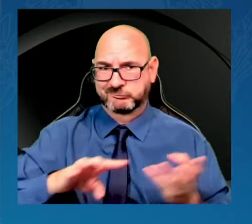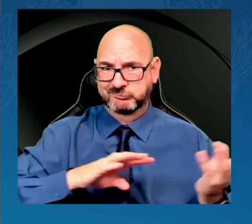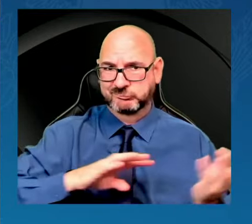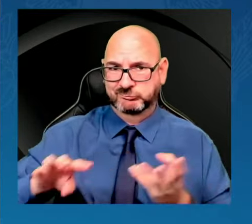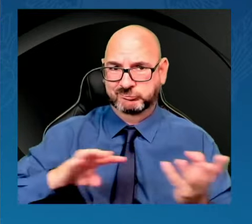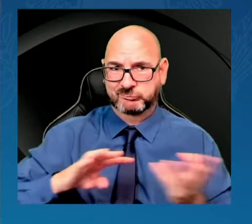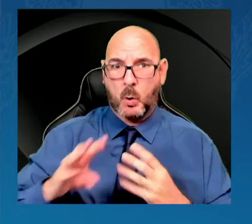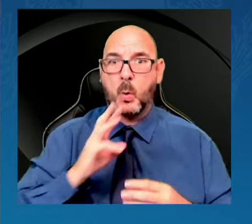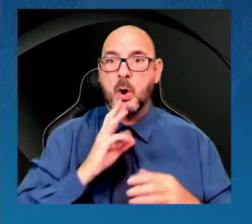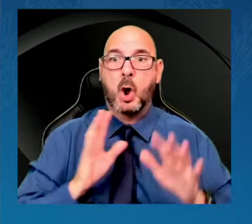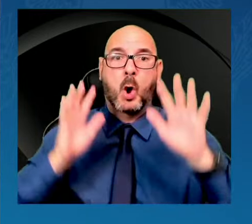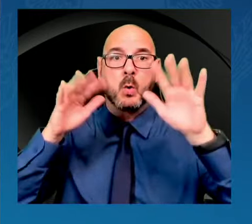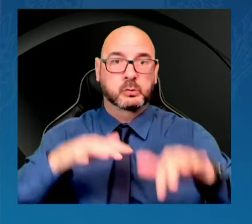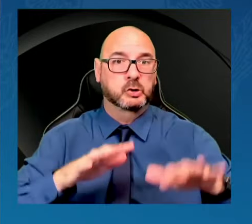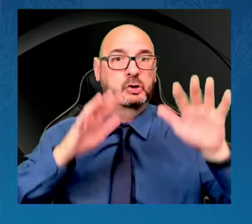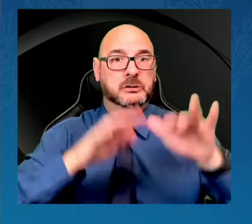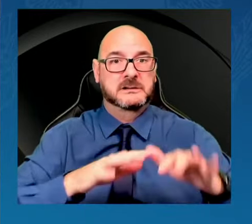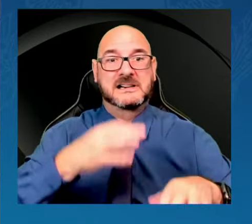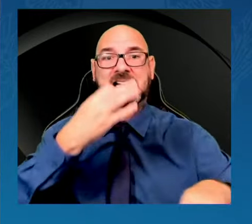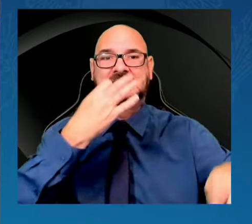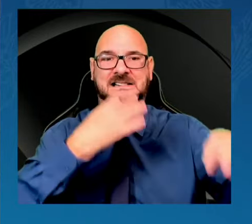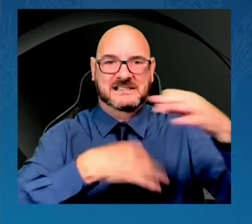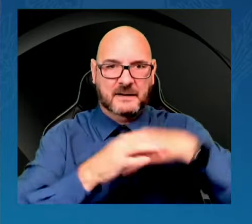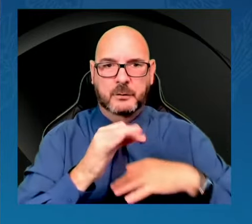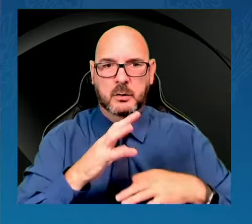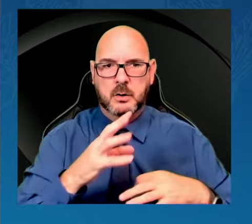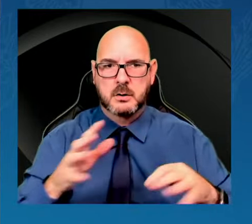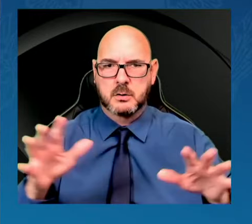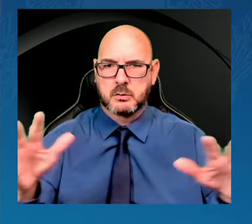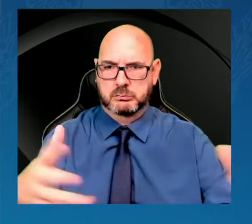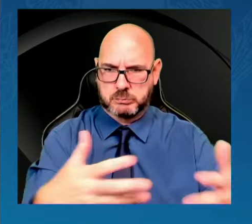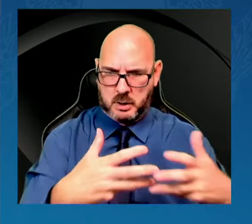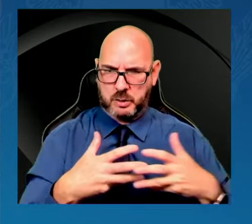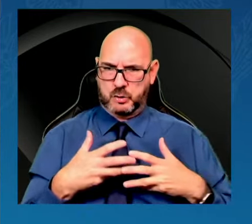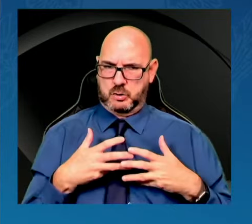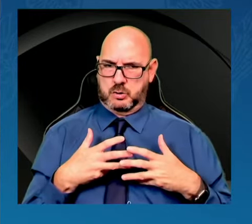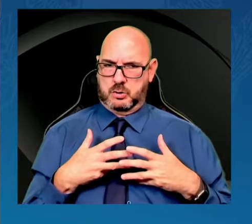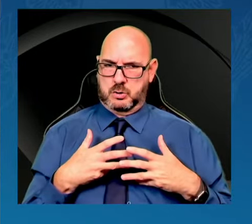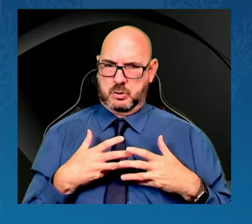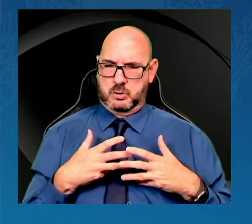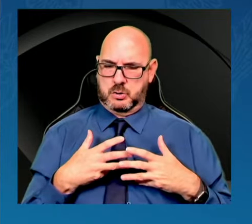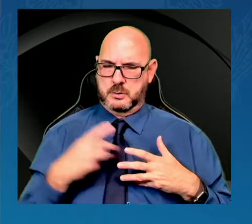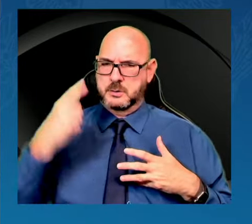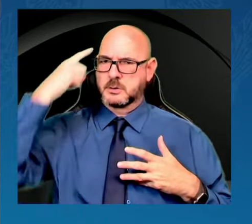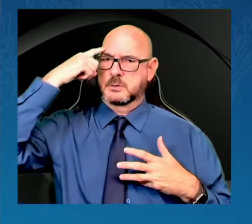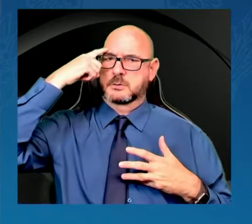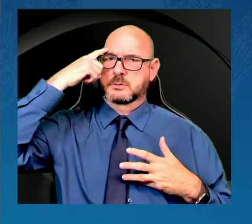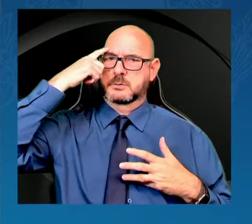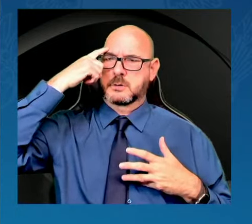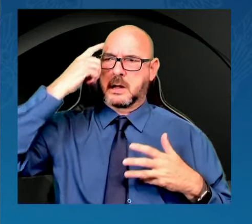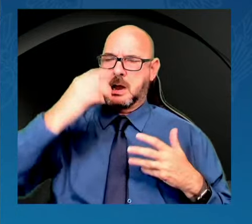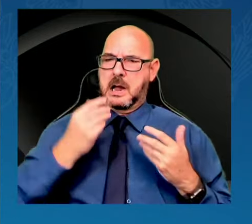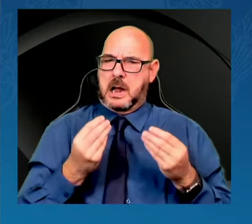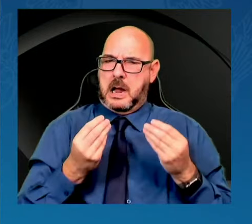And so thinking about how we will build not only for this moment but, really, critically evaluate